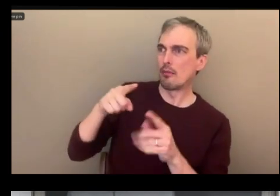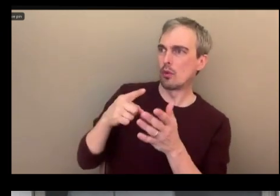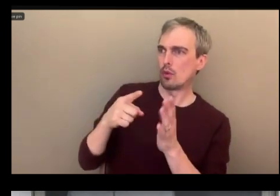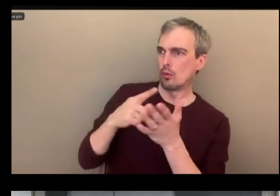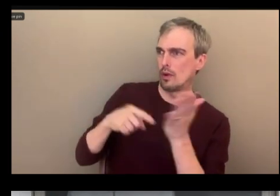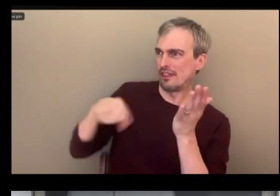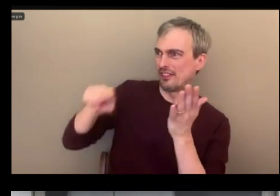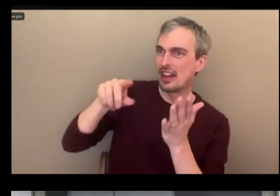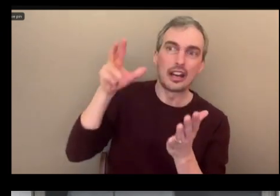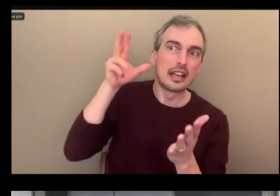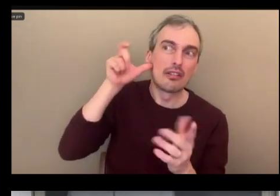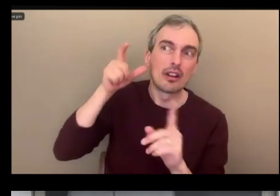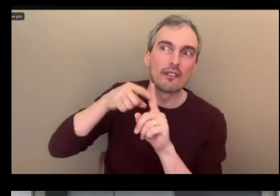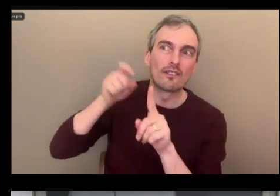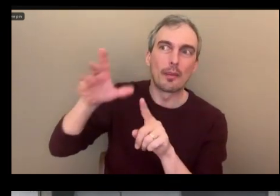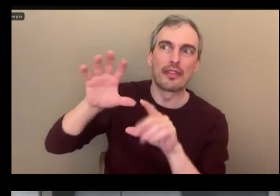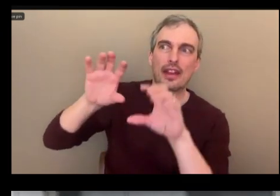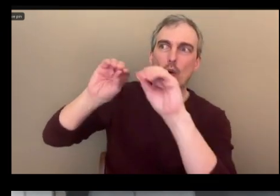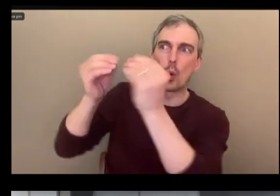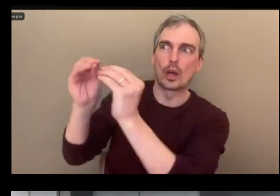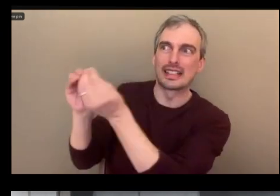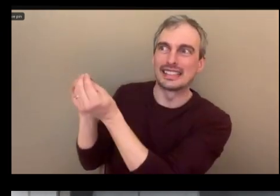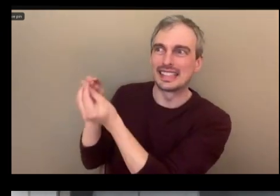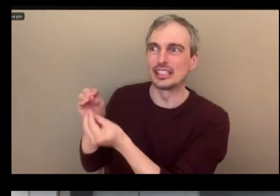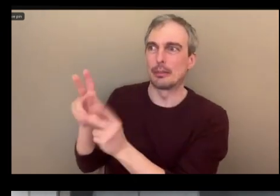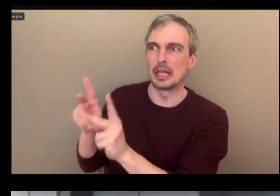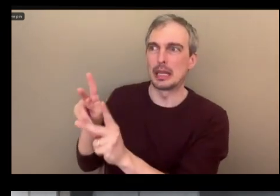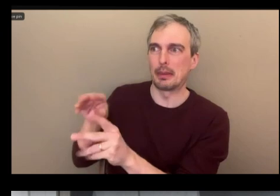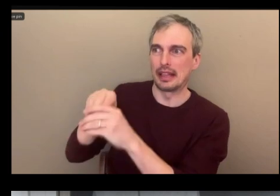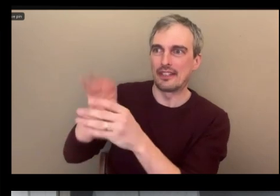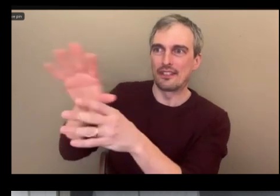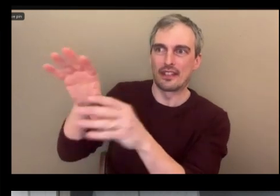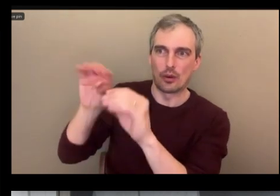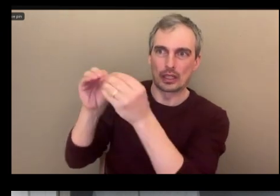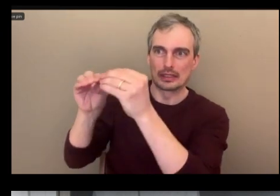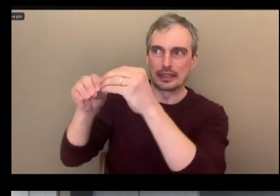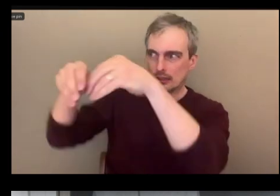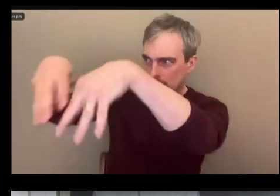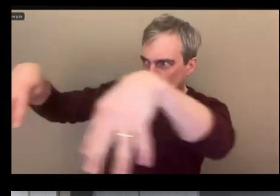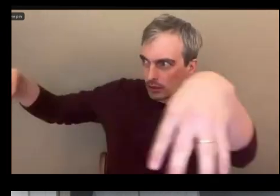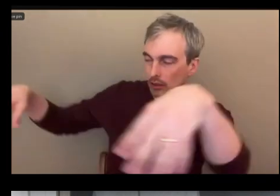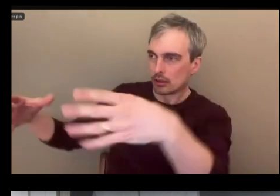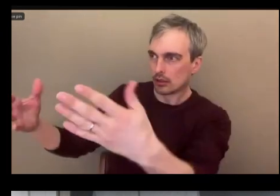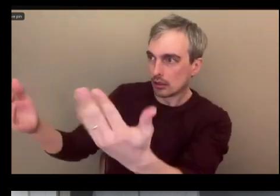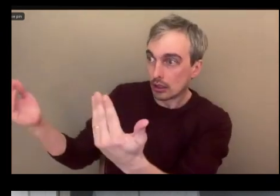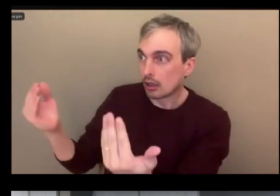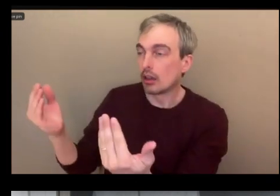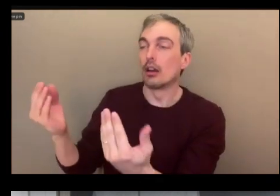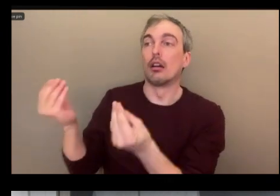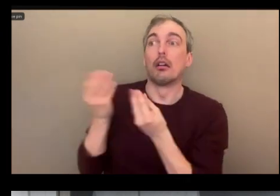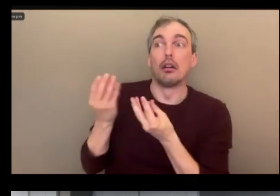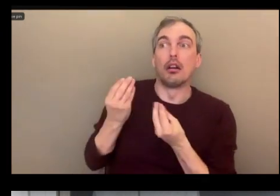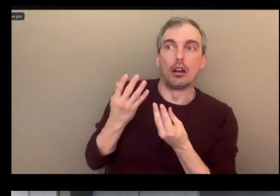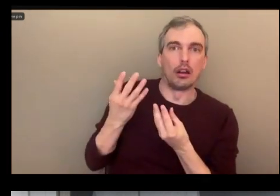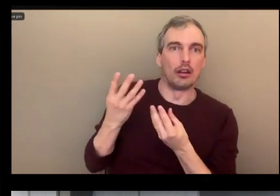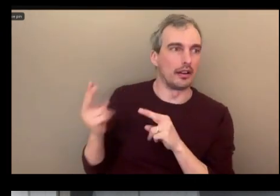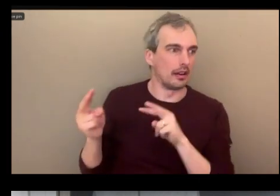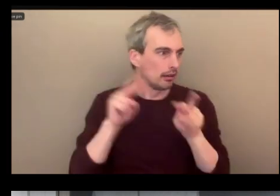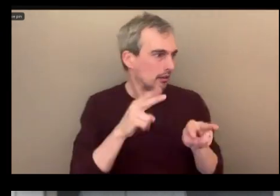So again, if you're an advocacy group and you're watching this tonight or you're here in this room, you want to come see a lab, you are more than welcome. We would love to host you.